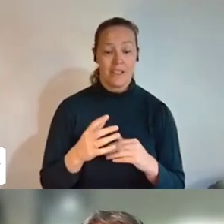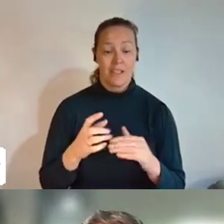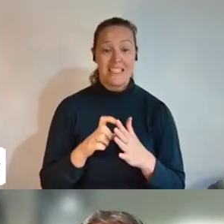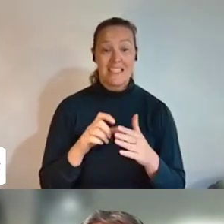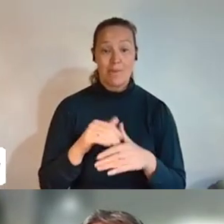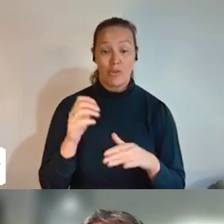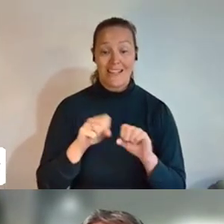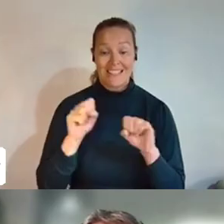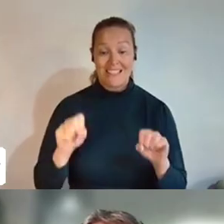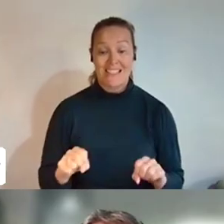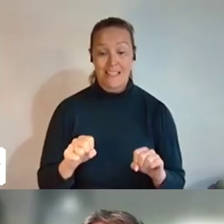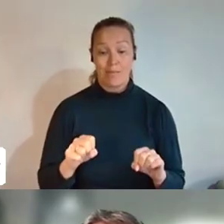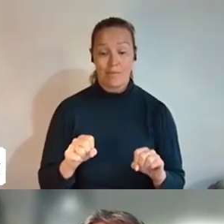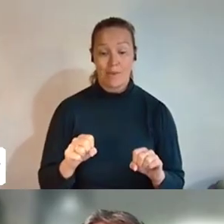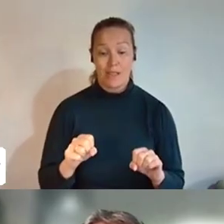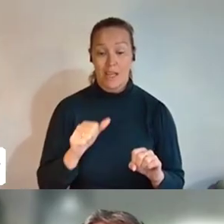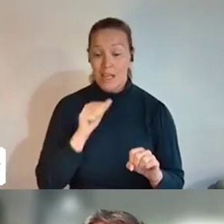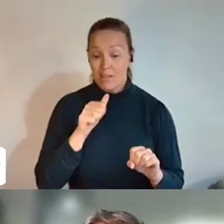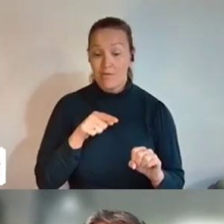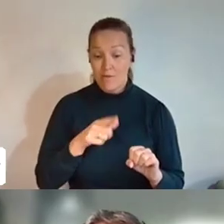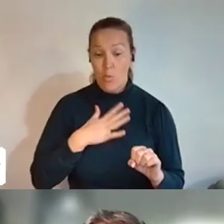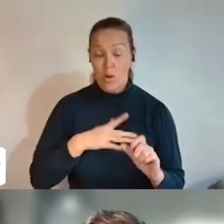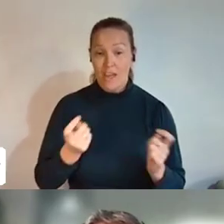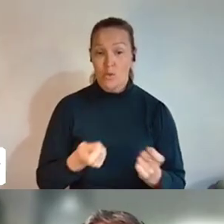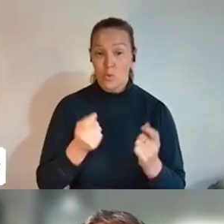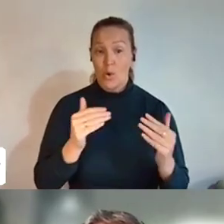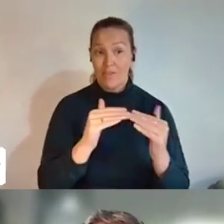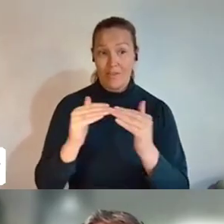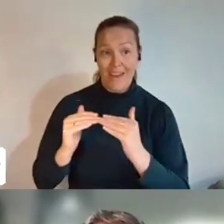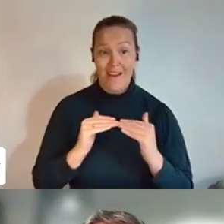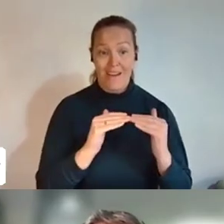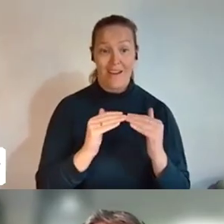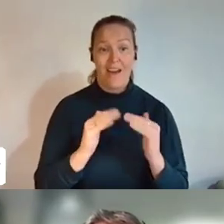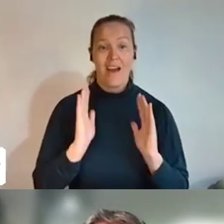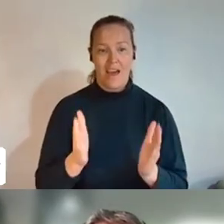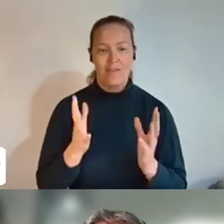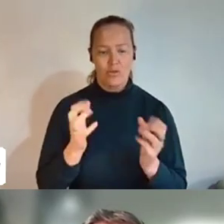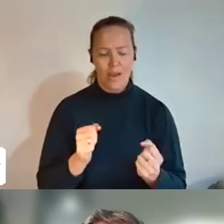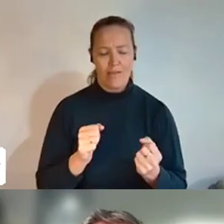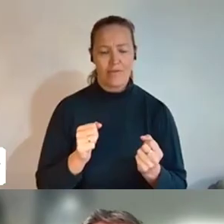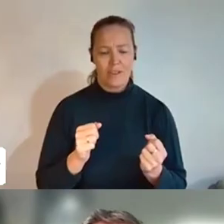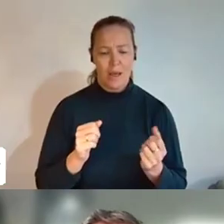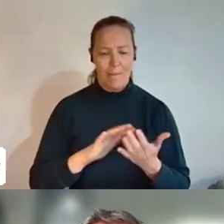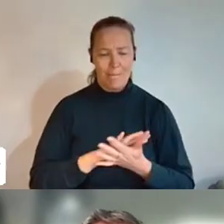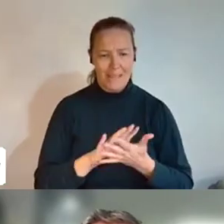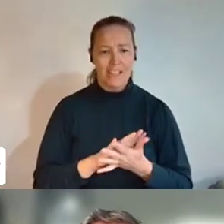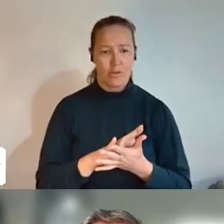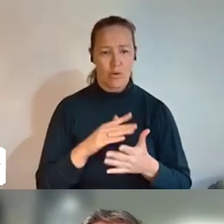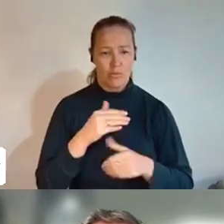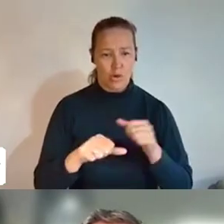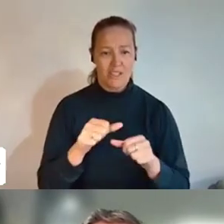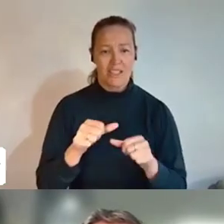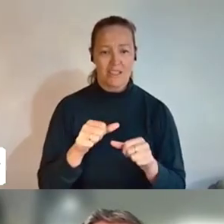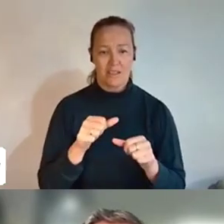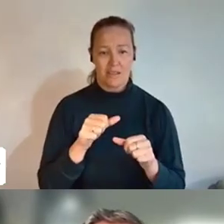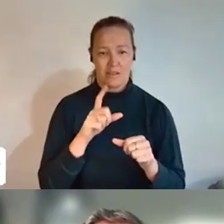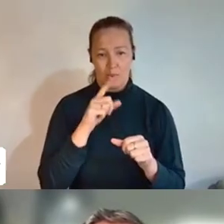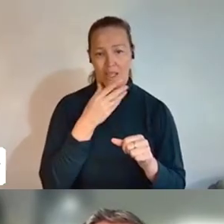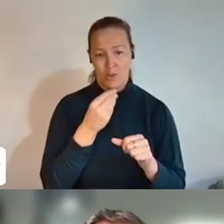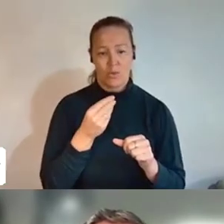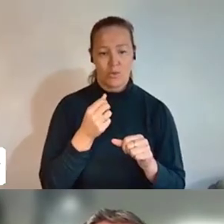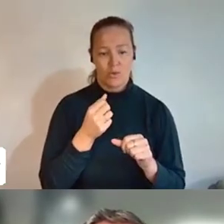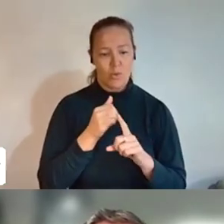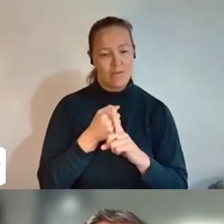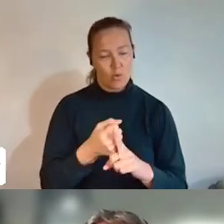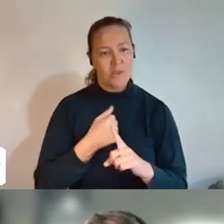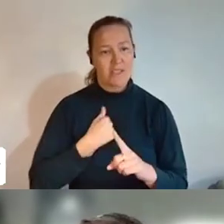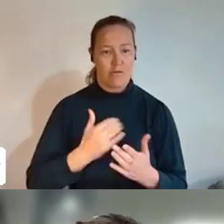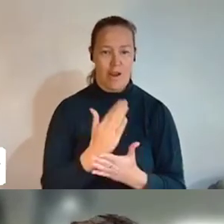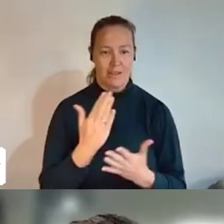fairly, there must be meaningful processes that we can use to enforce our rights. So,